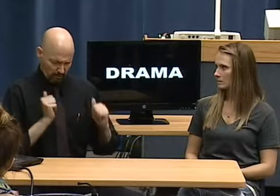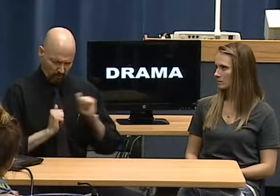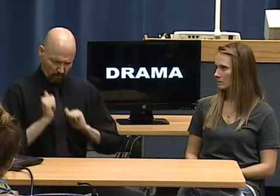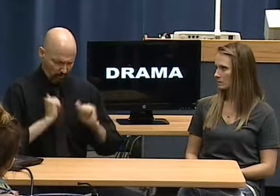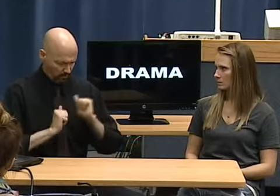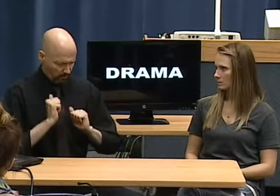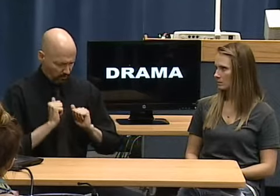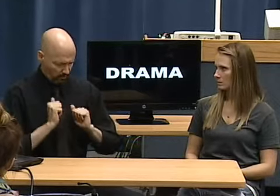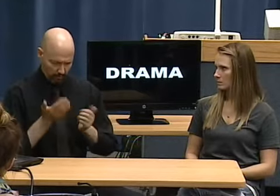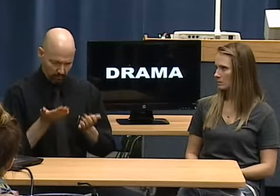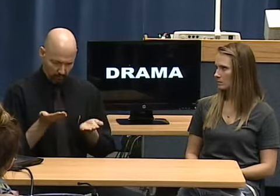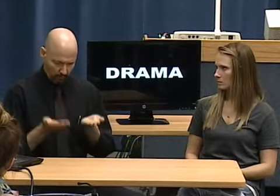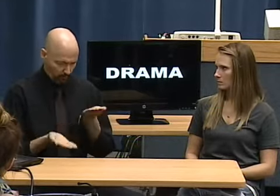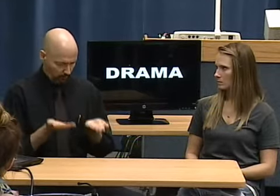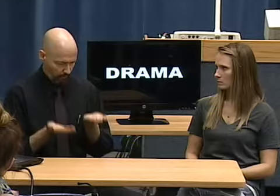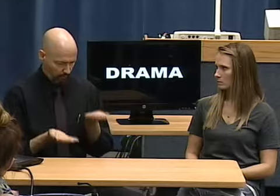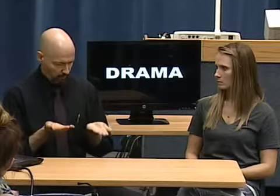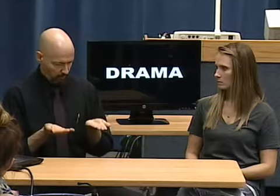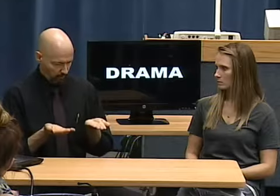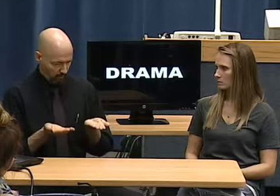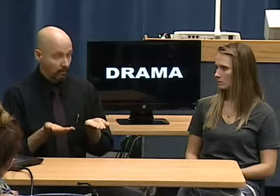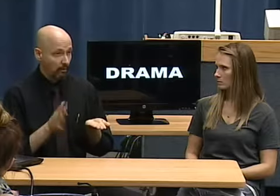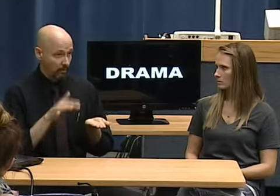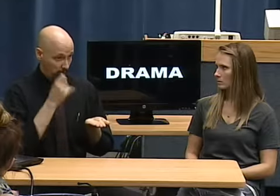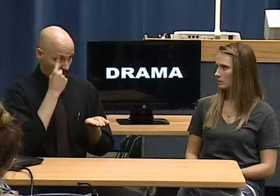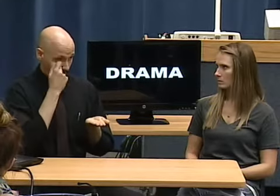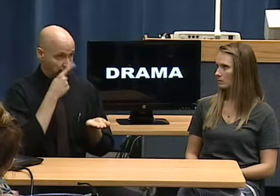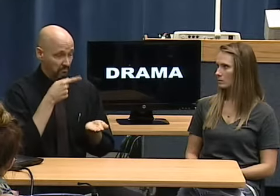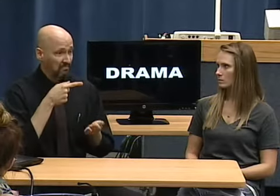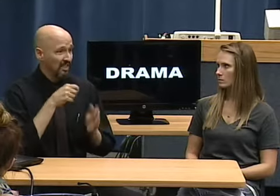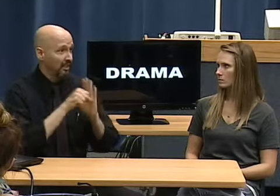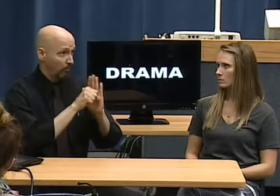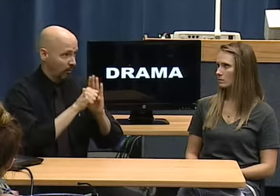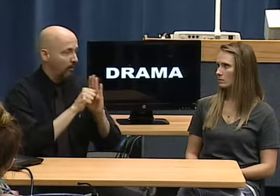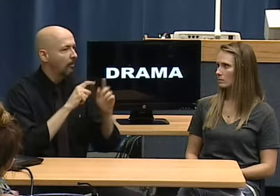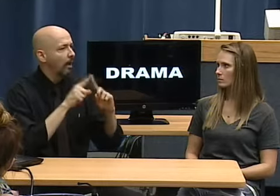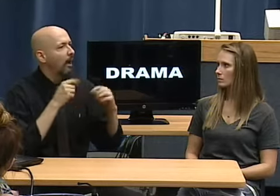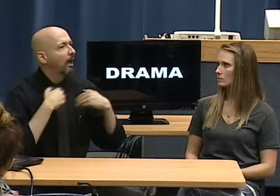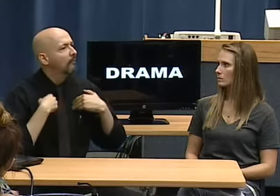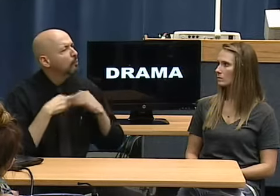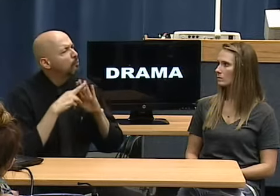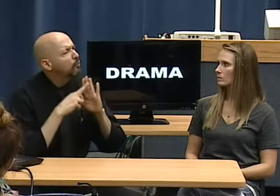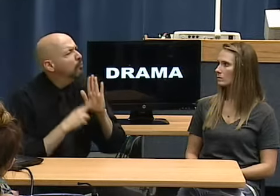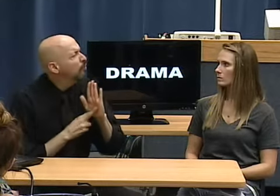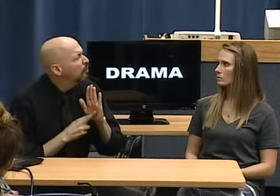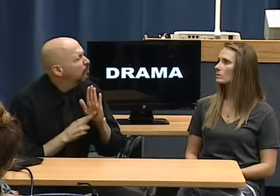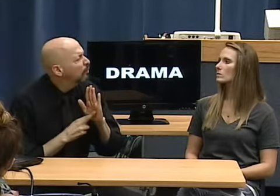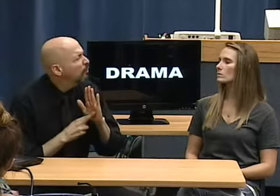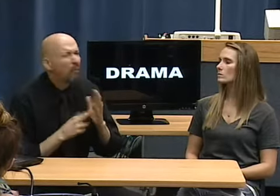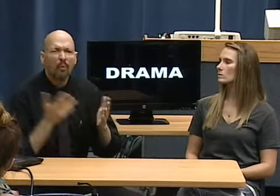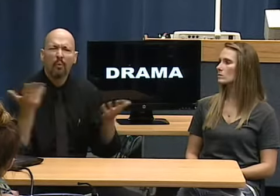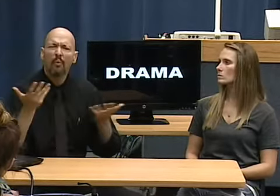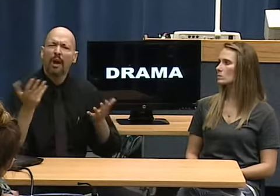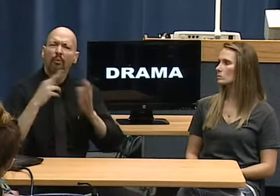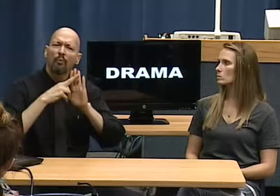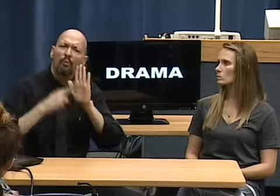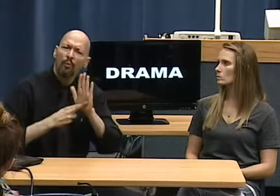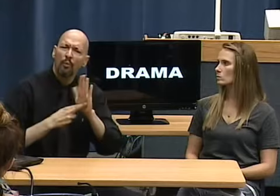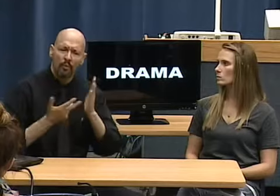Drama... maybe... You understand, those are symbols. The words have rules. What rules?